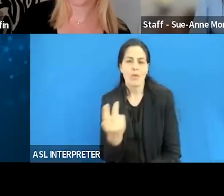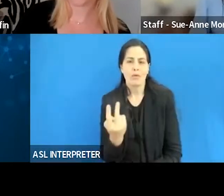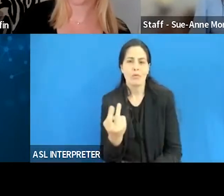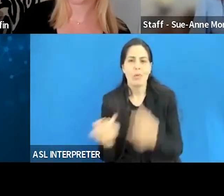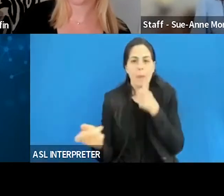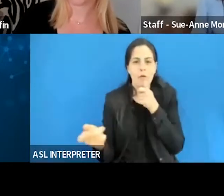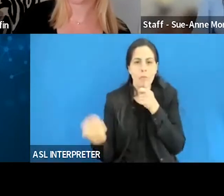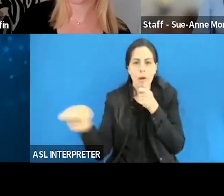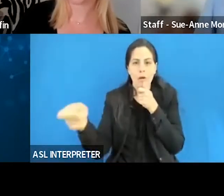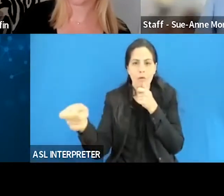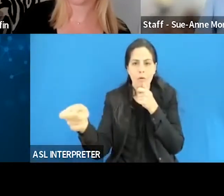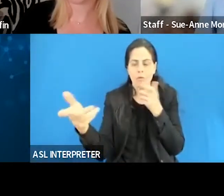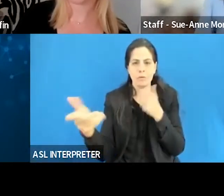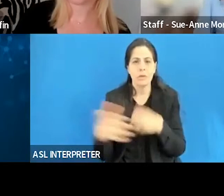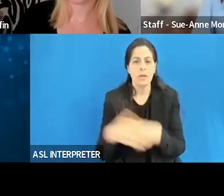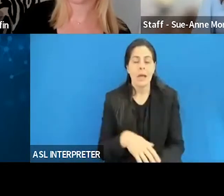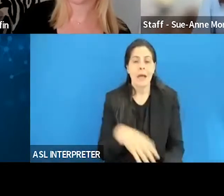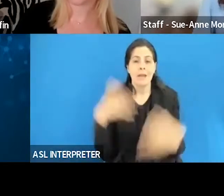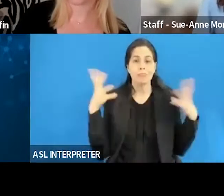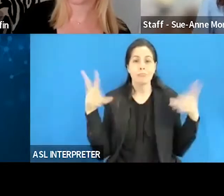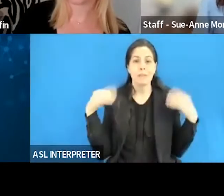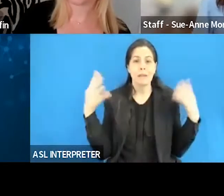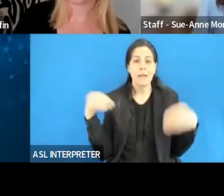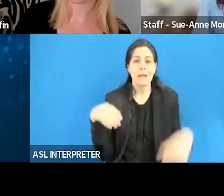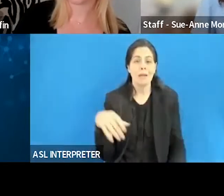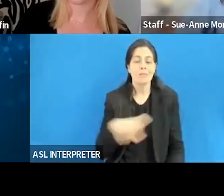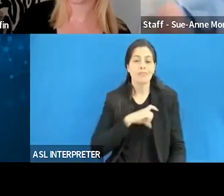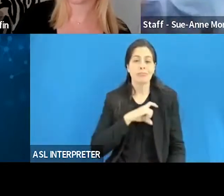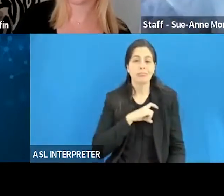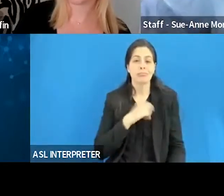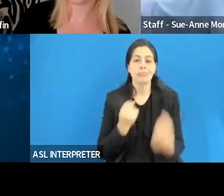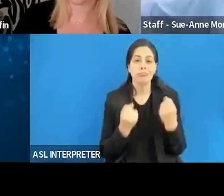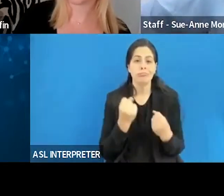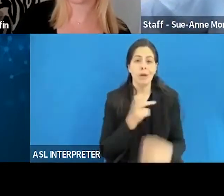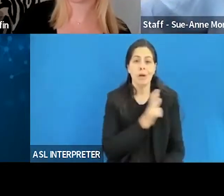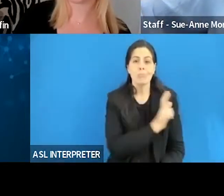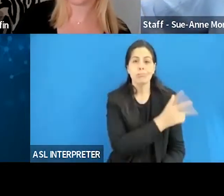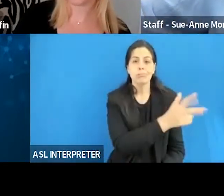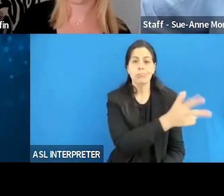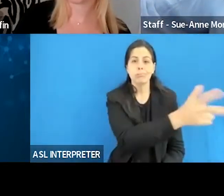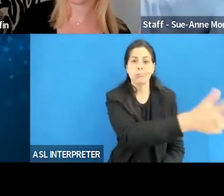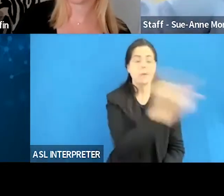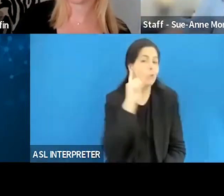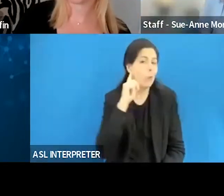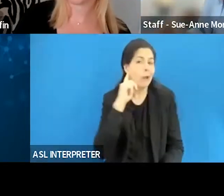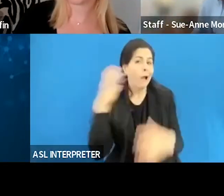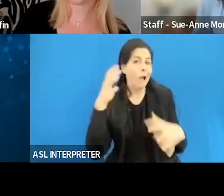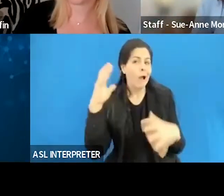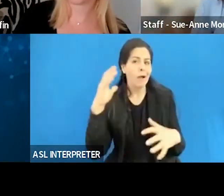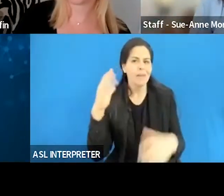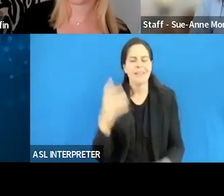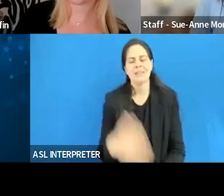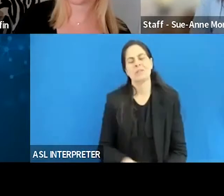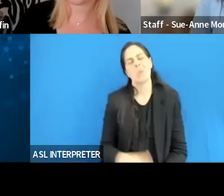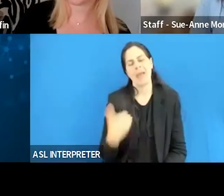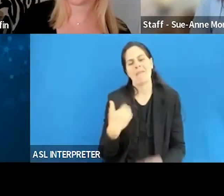A police car drives by and we tell people, a running joke now on our podcast is don't pull over because our listeners were pulling over